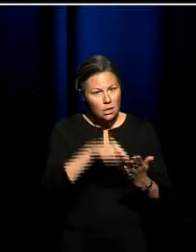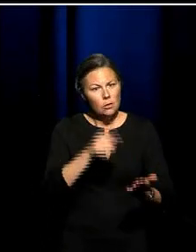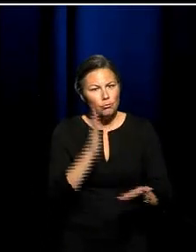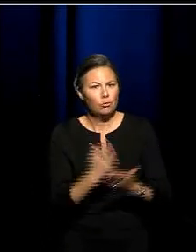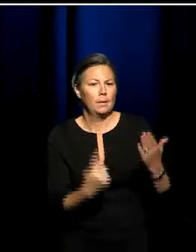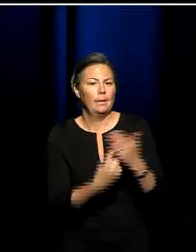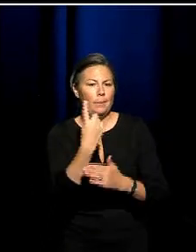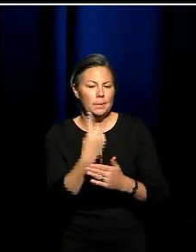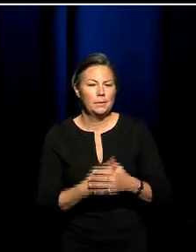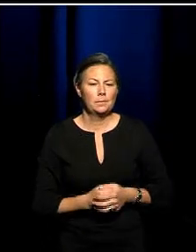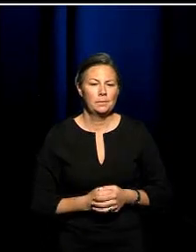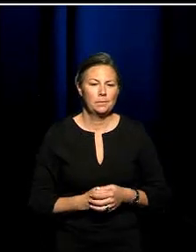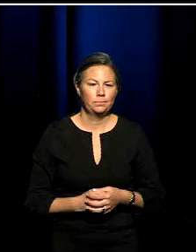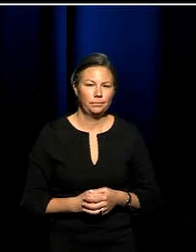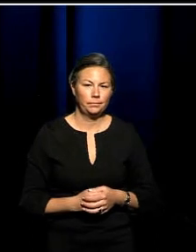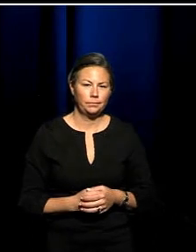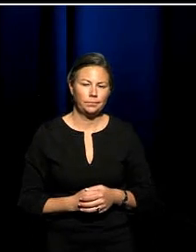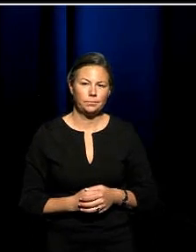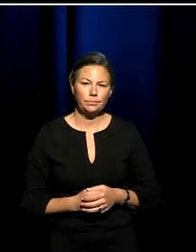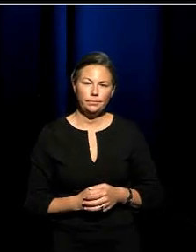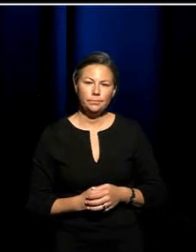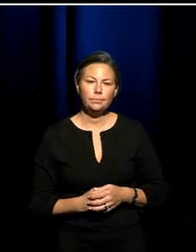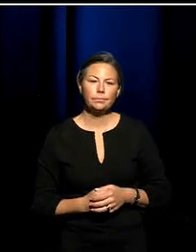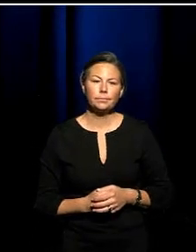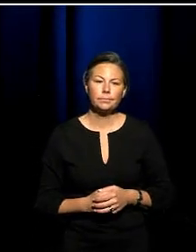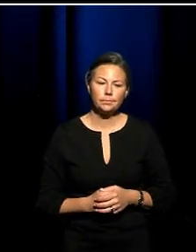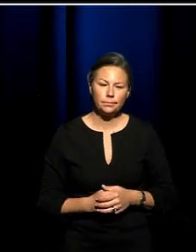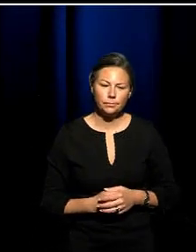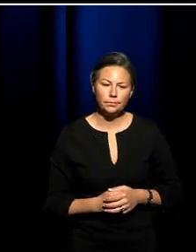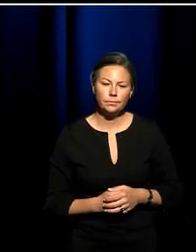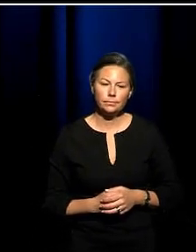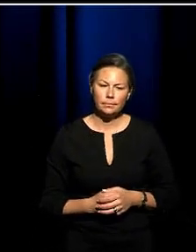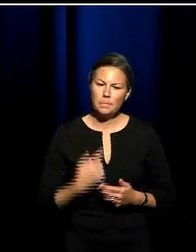previous inquiries will not achieve that result. But there are grounds